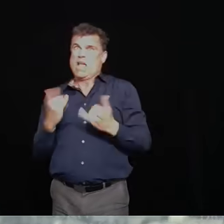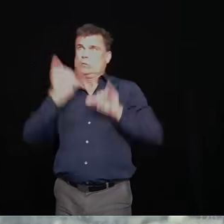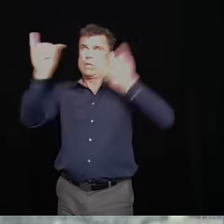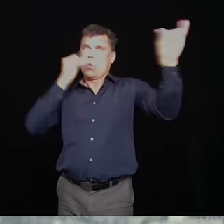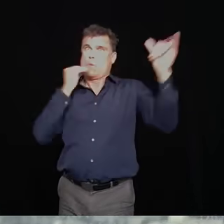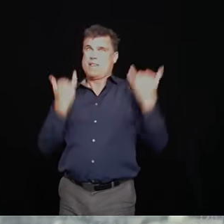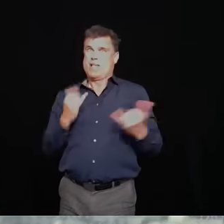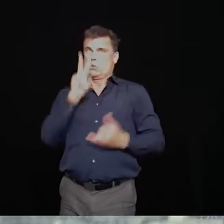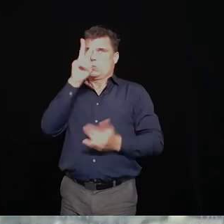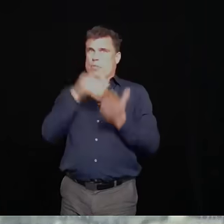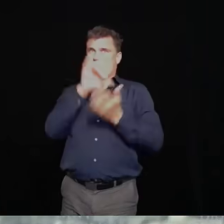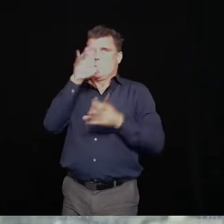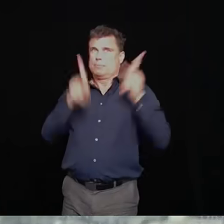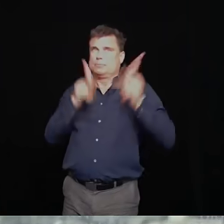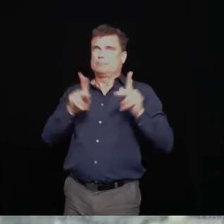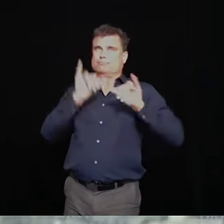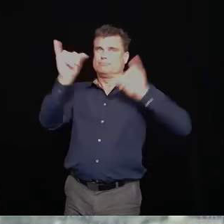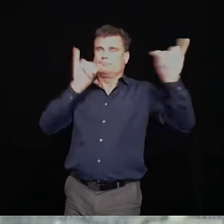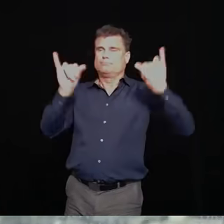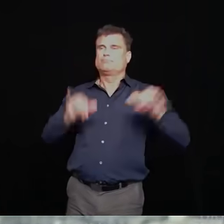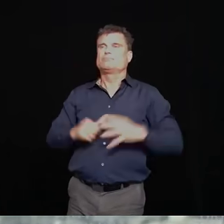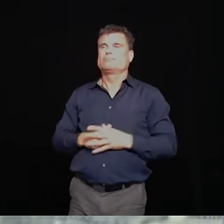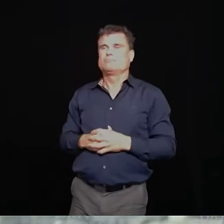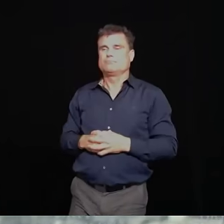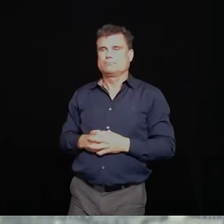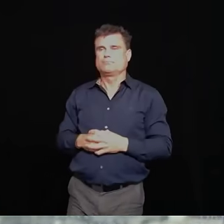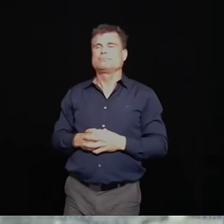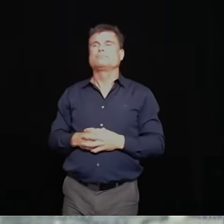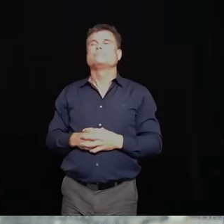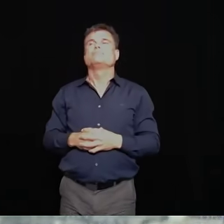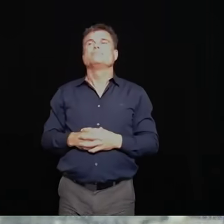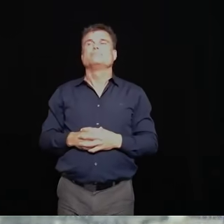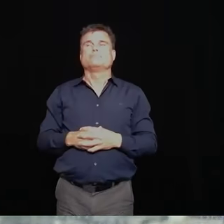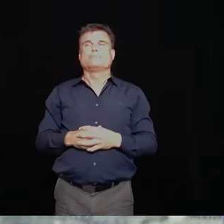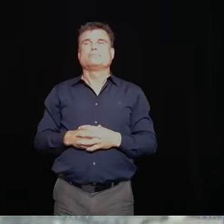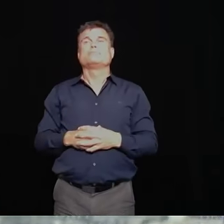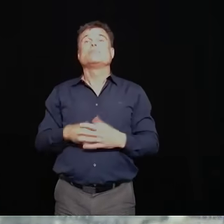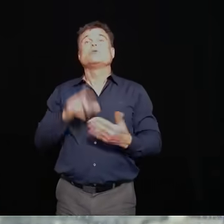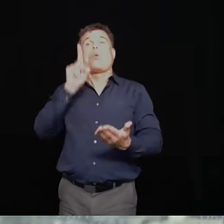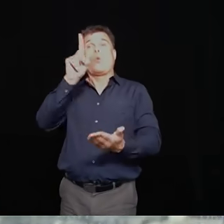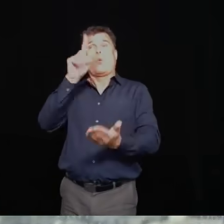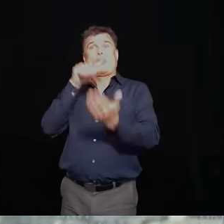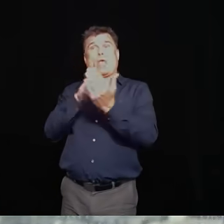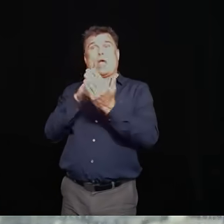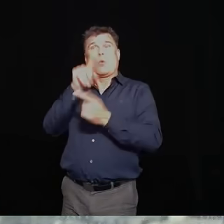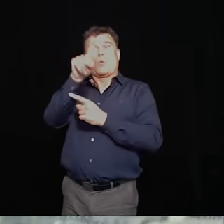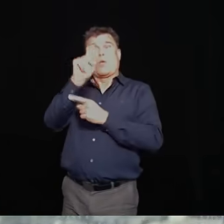risks and our personal circumstances. That is why we have this concept of a COVID-19 safety plan.